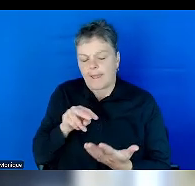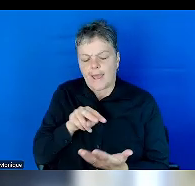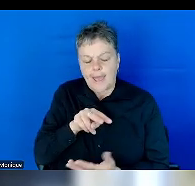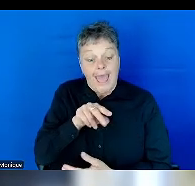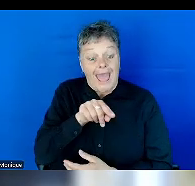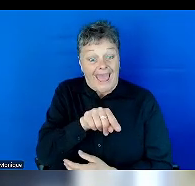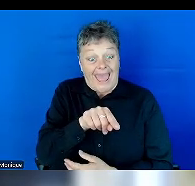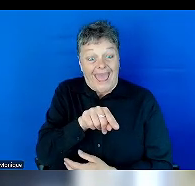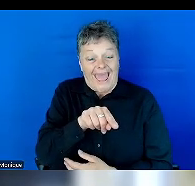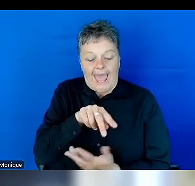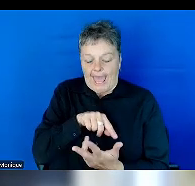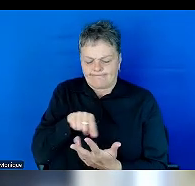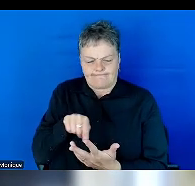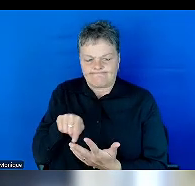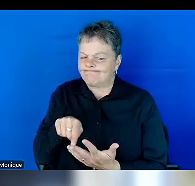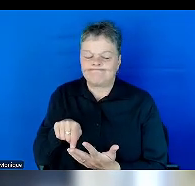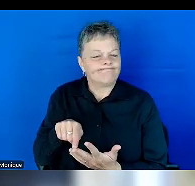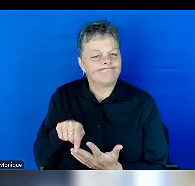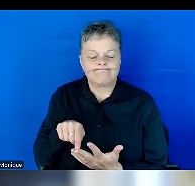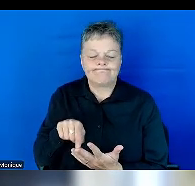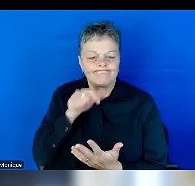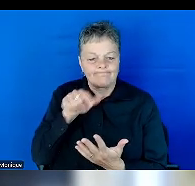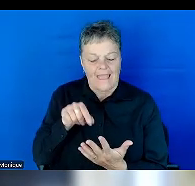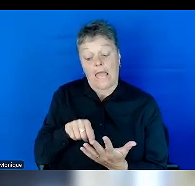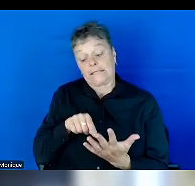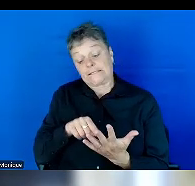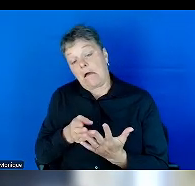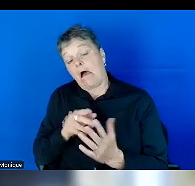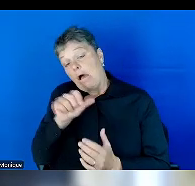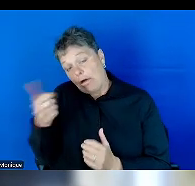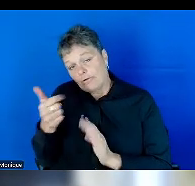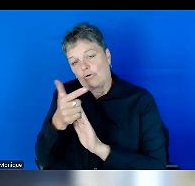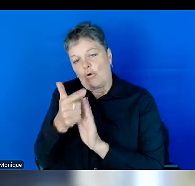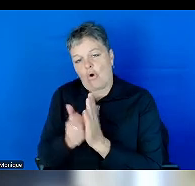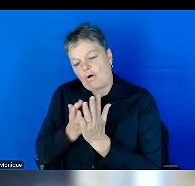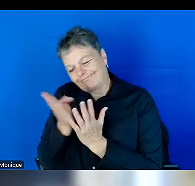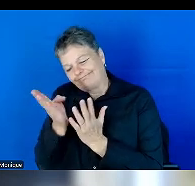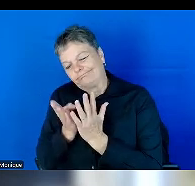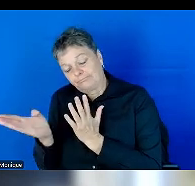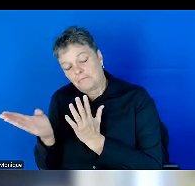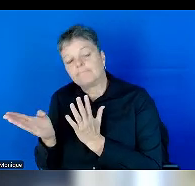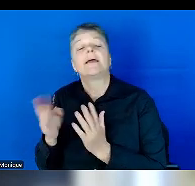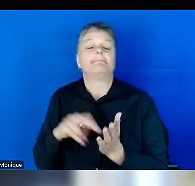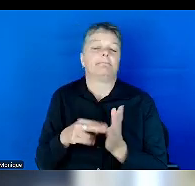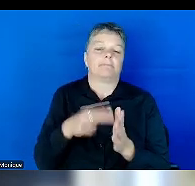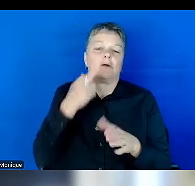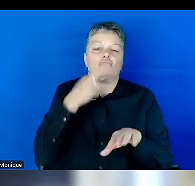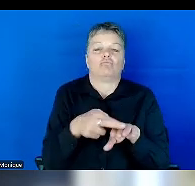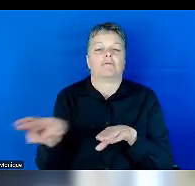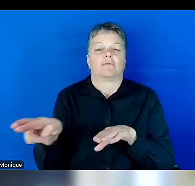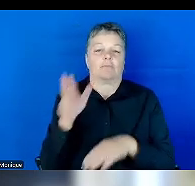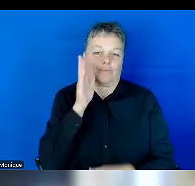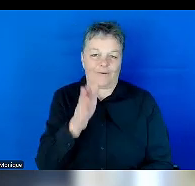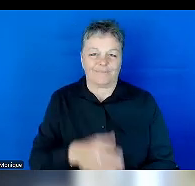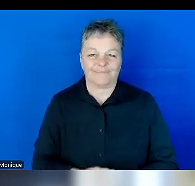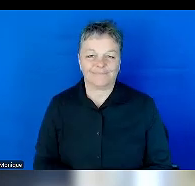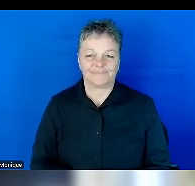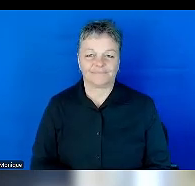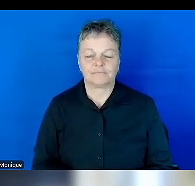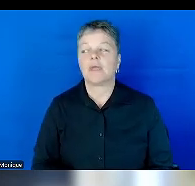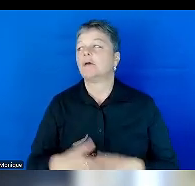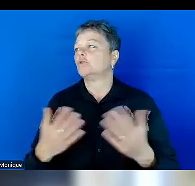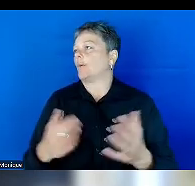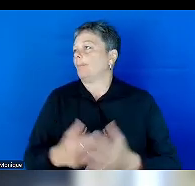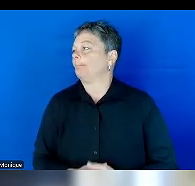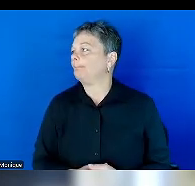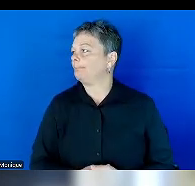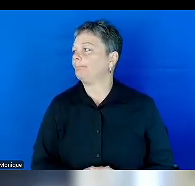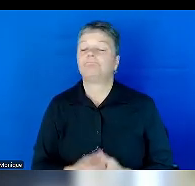you to contact someone that could help you? Um, so let's say your legal problem is something that